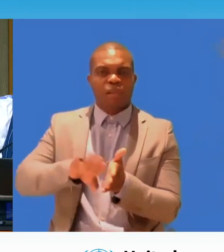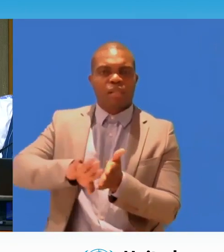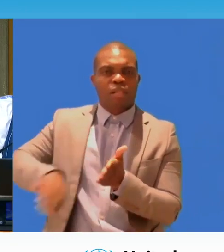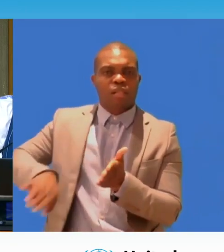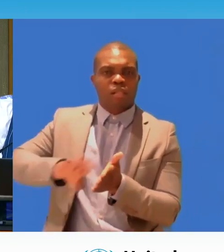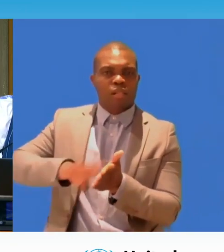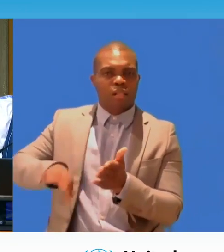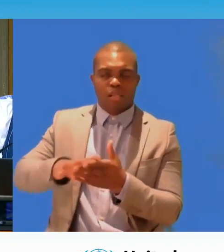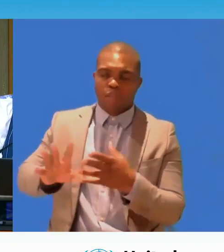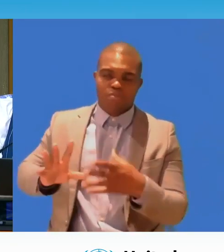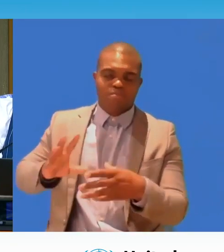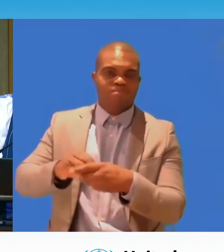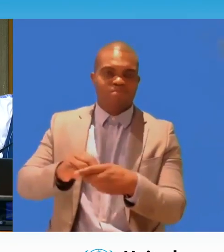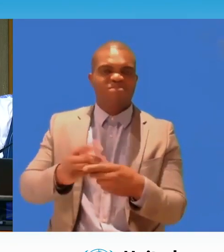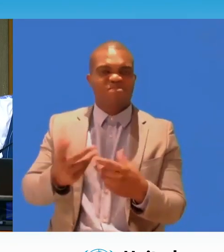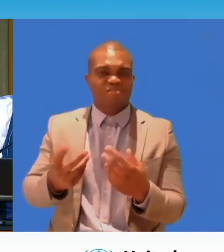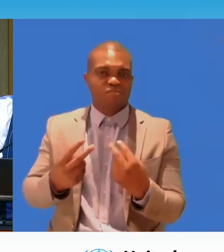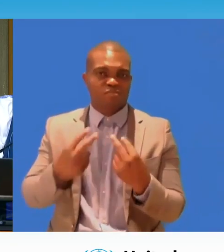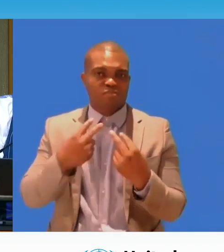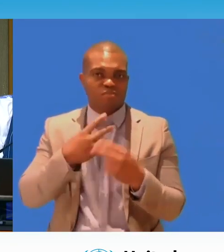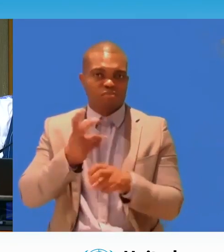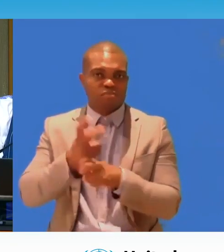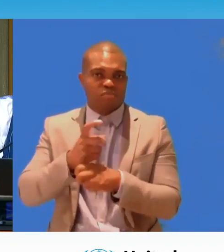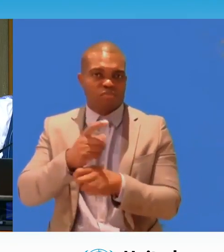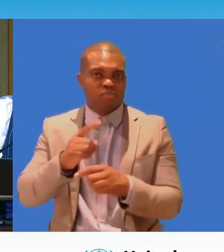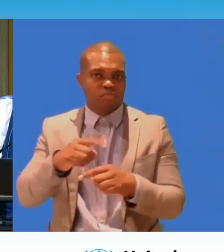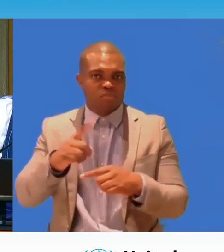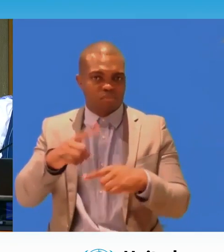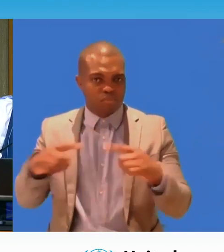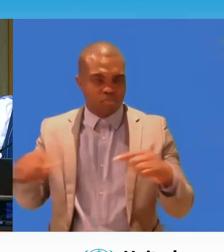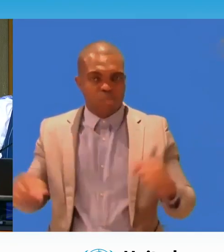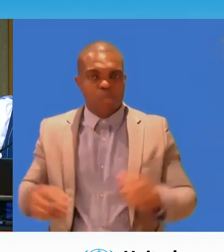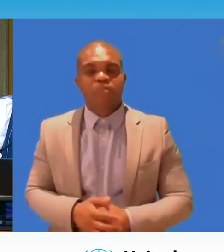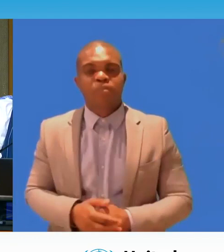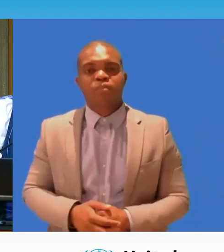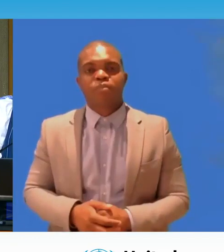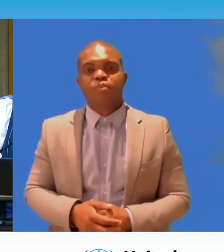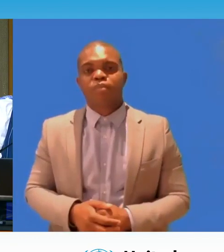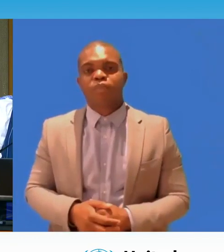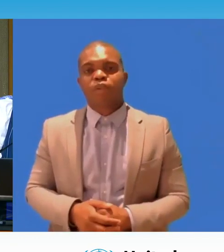stakeholders on the efforts to implement crpd we learned the techn technological advancement